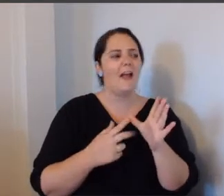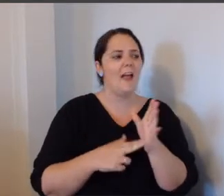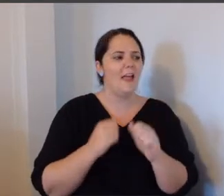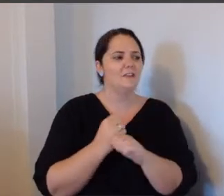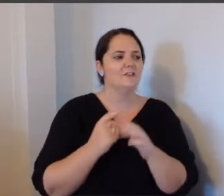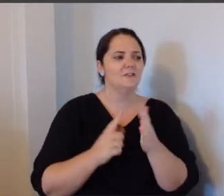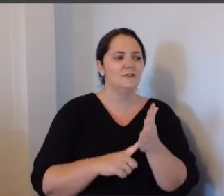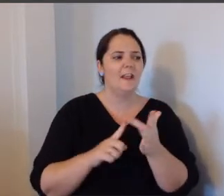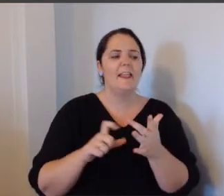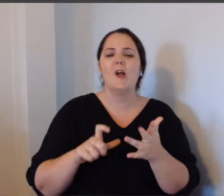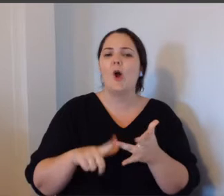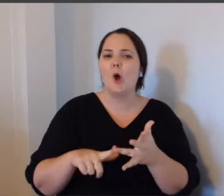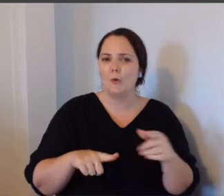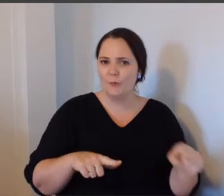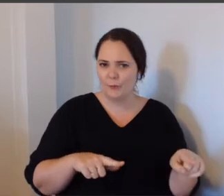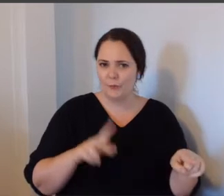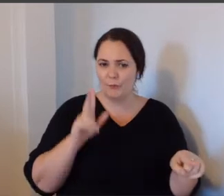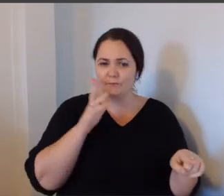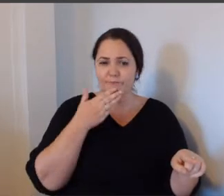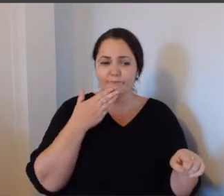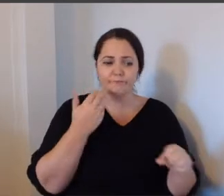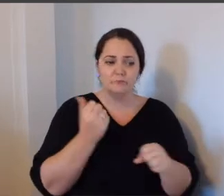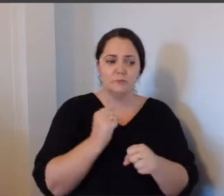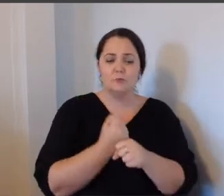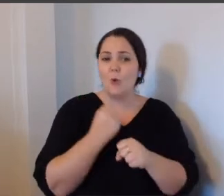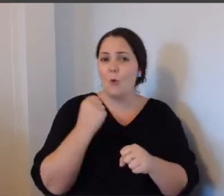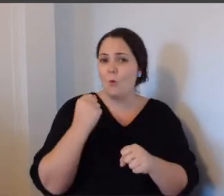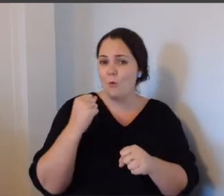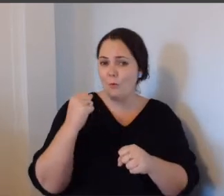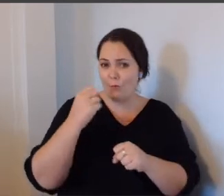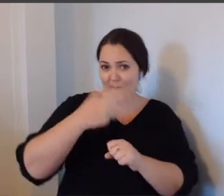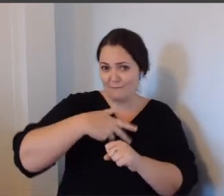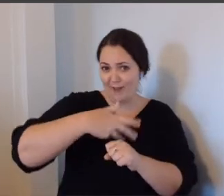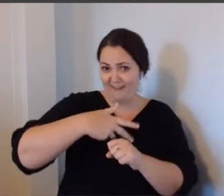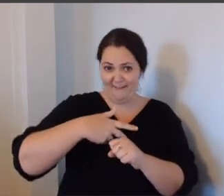Fra Angelico and just notice the sumptuous gold background that the figures are